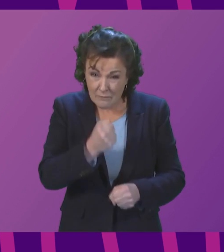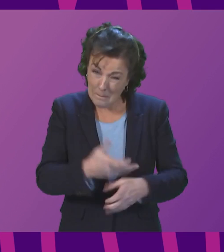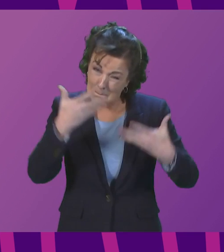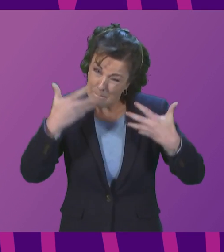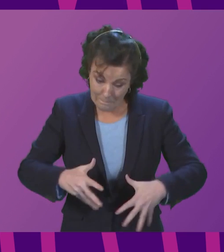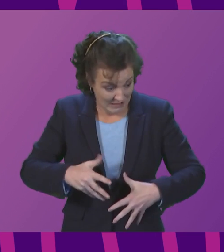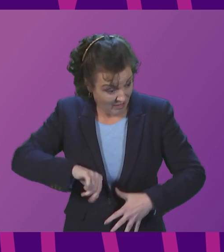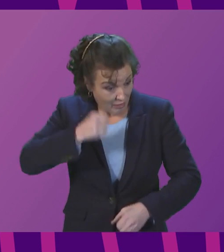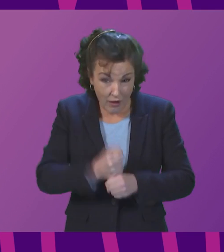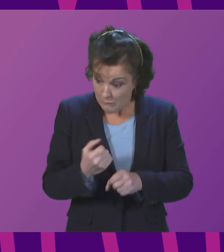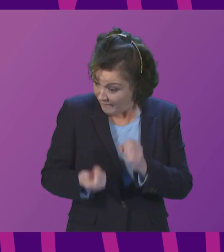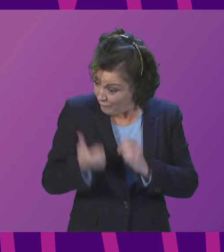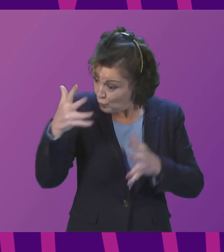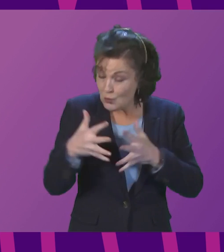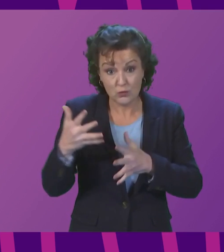in the past number of years.